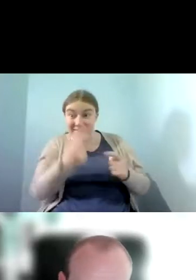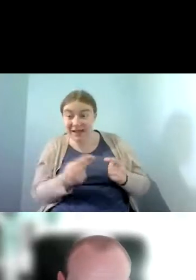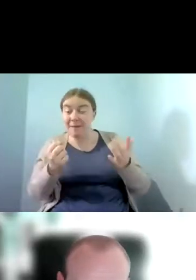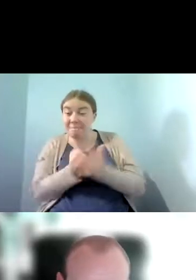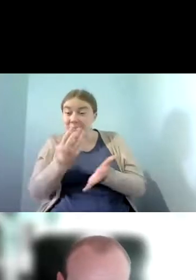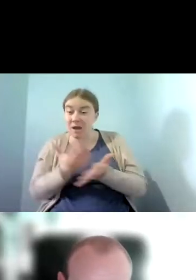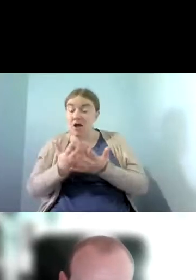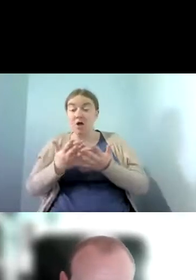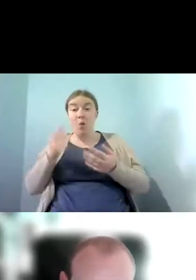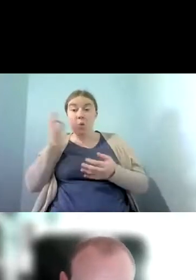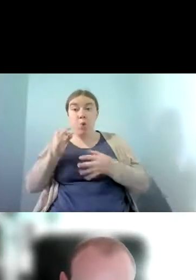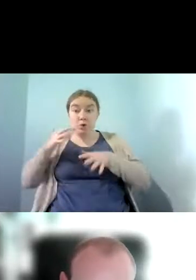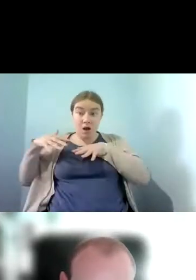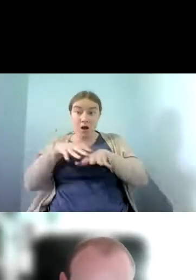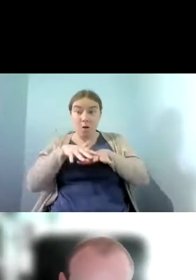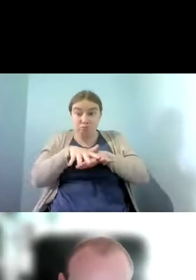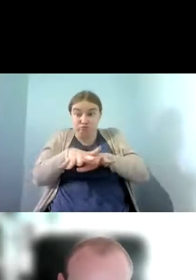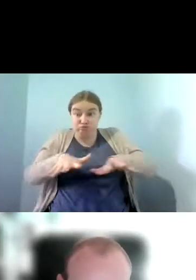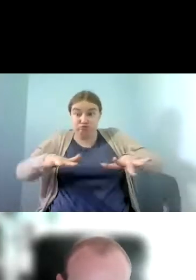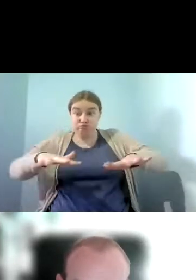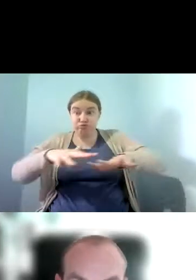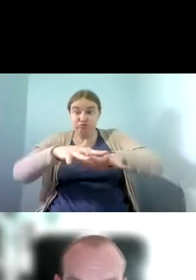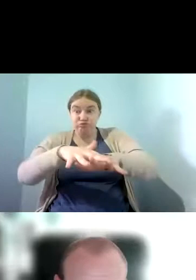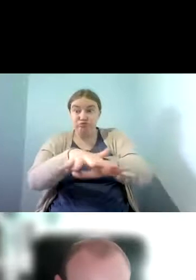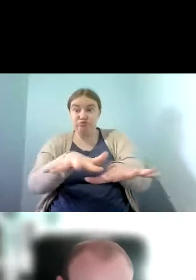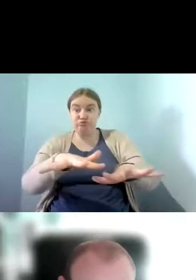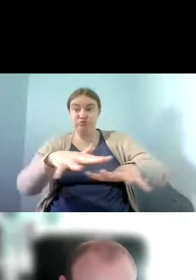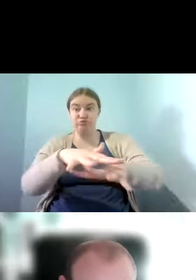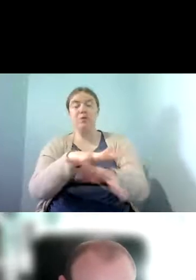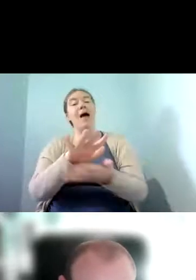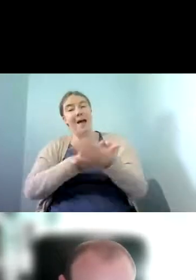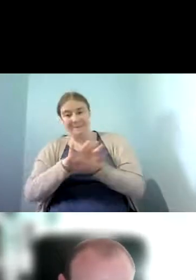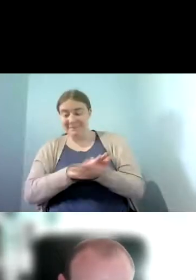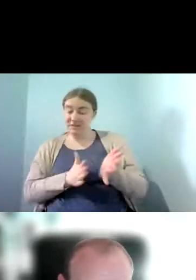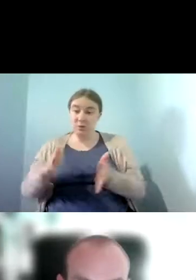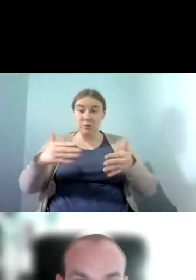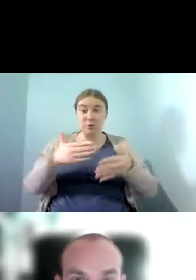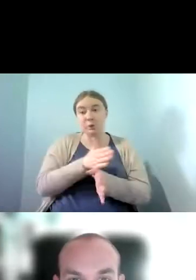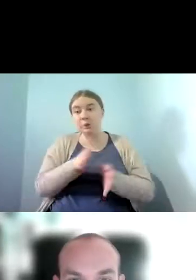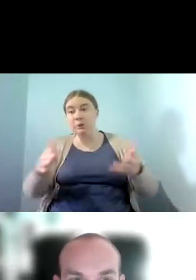as it passes down the fish pass this creates a series of water shoots um and eddies um